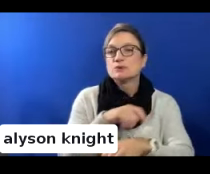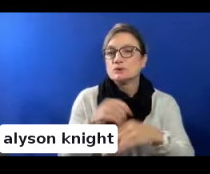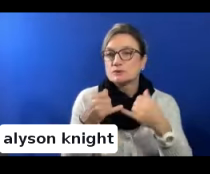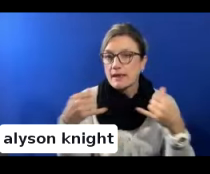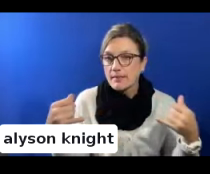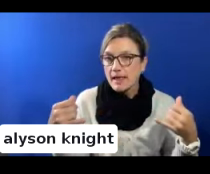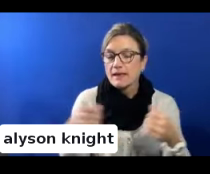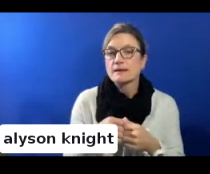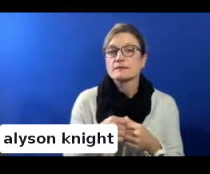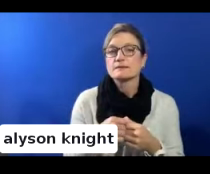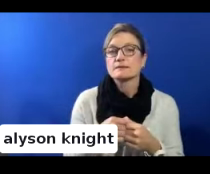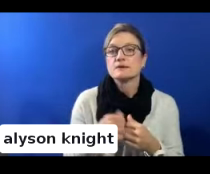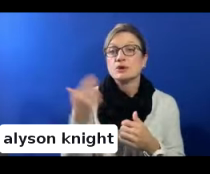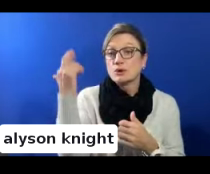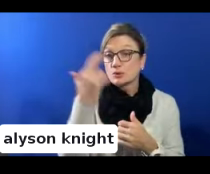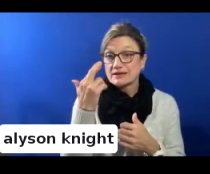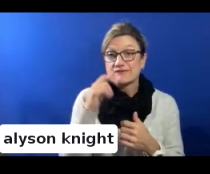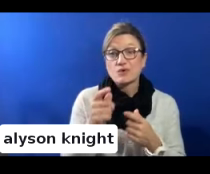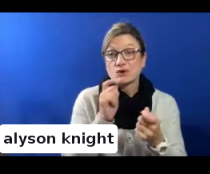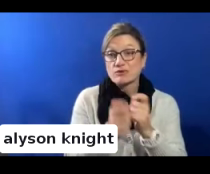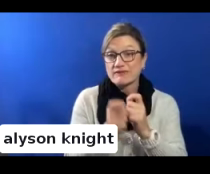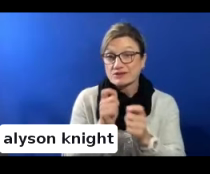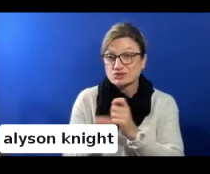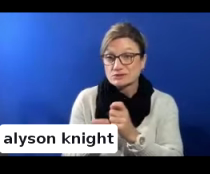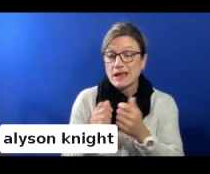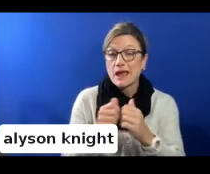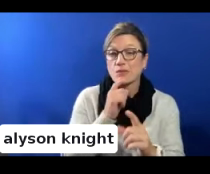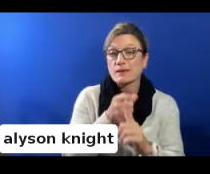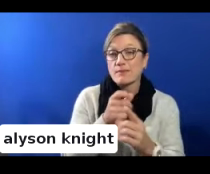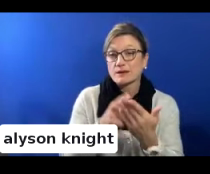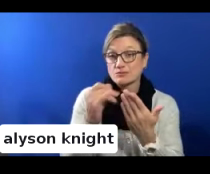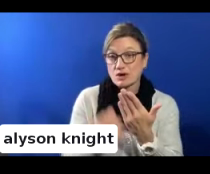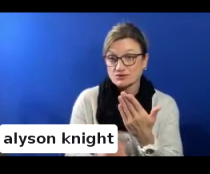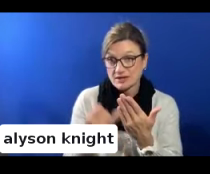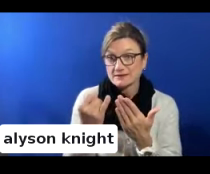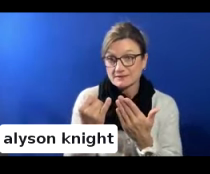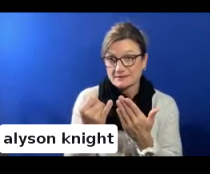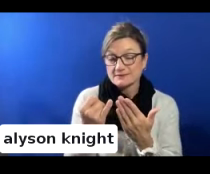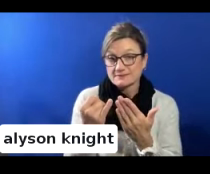The reasons for the revision and its impact on the project upon review of